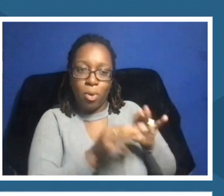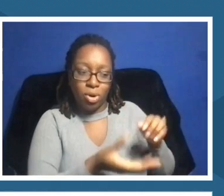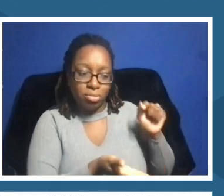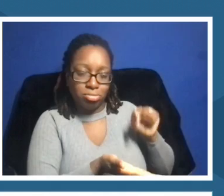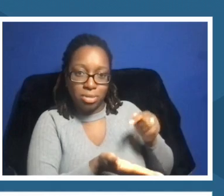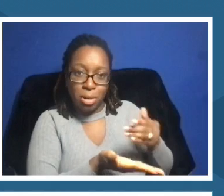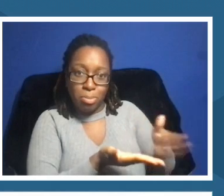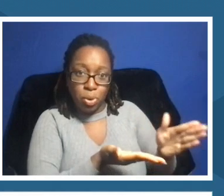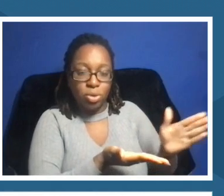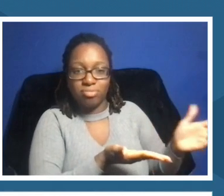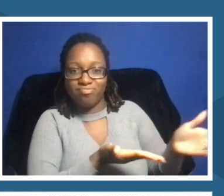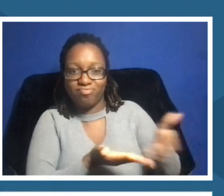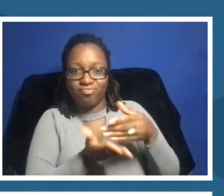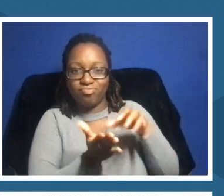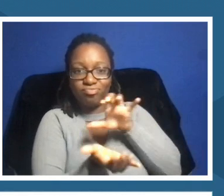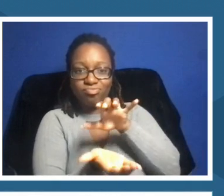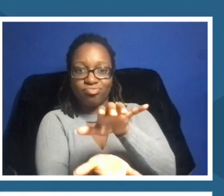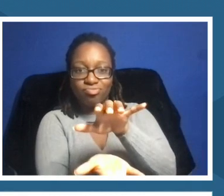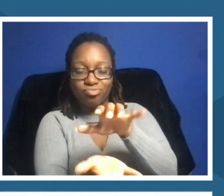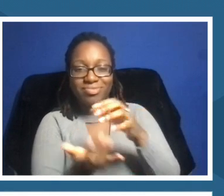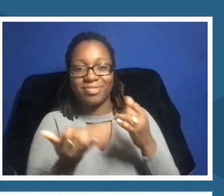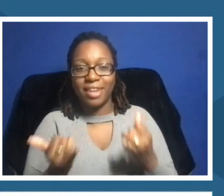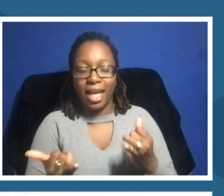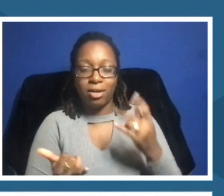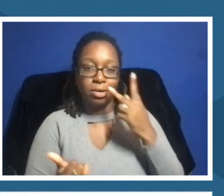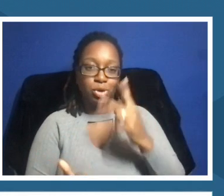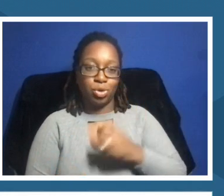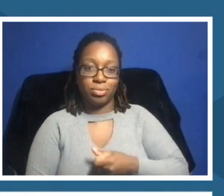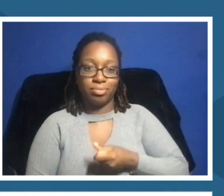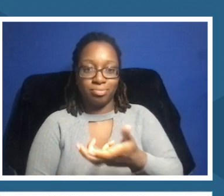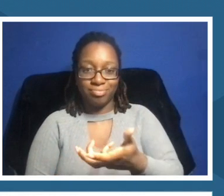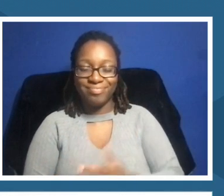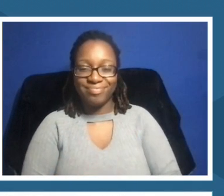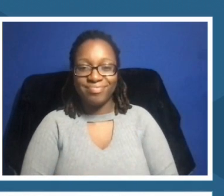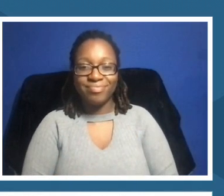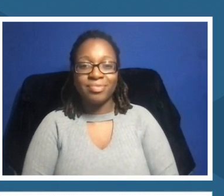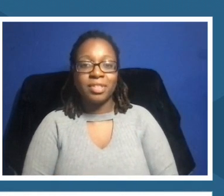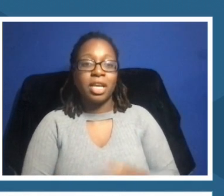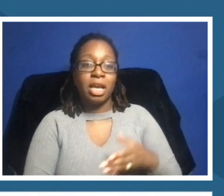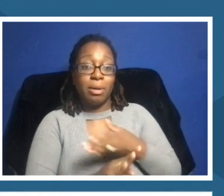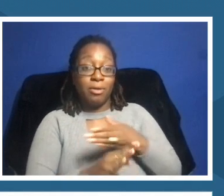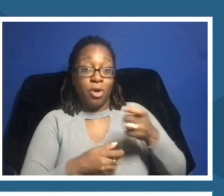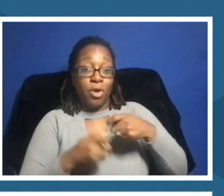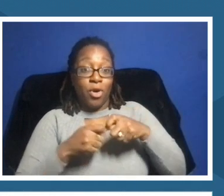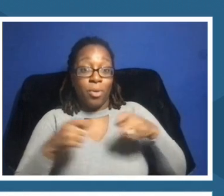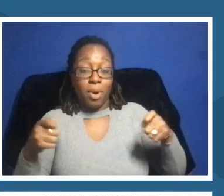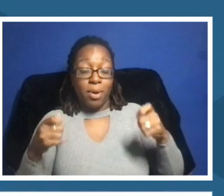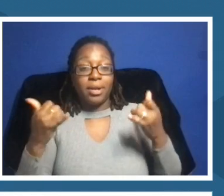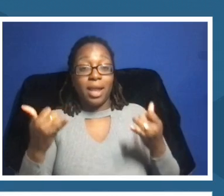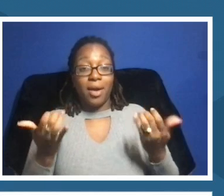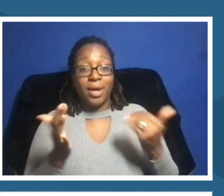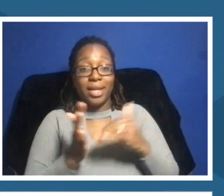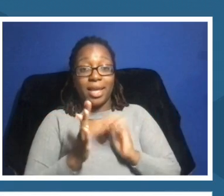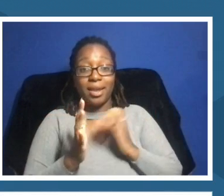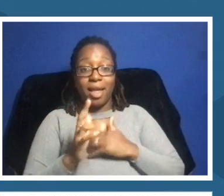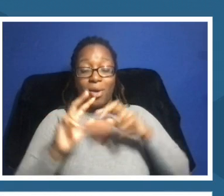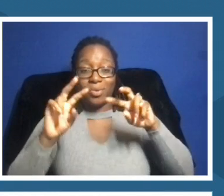all right uh so before we close out um why don't we circle back to our title breaking the